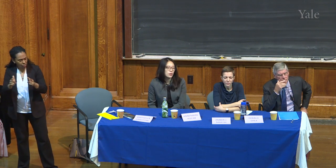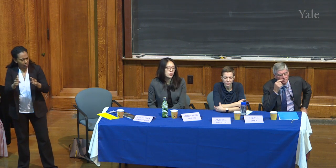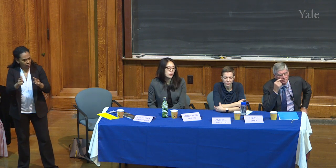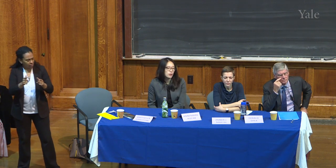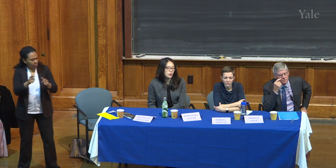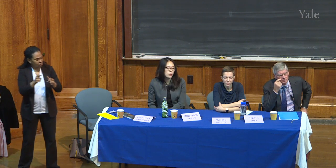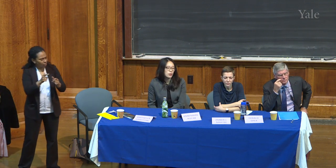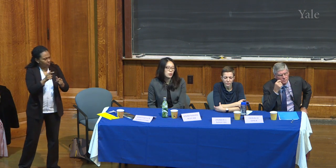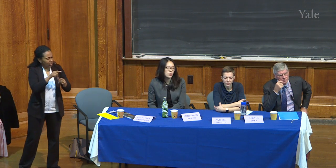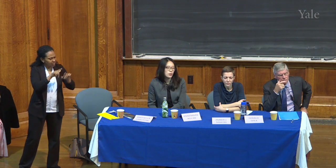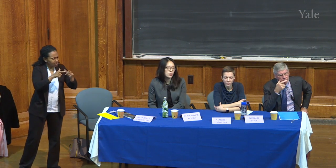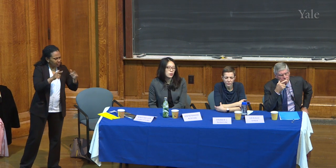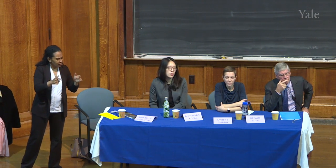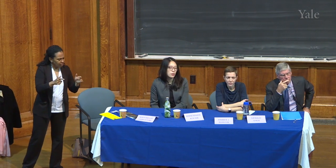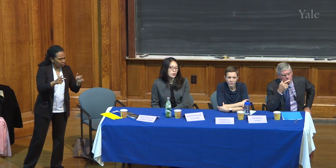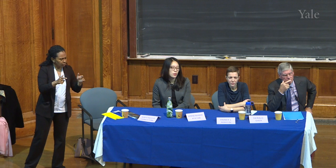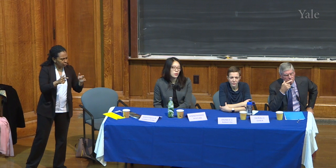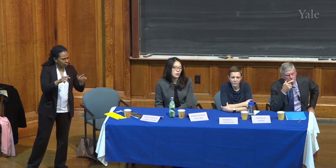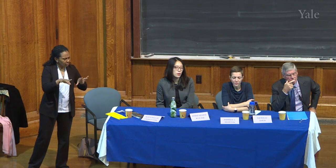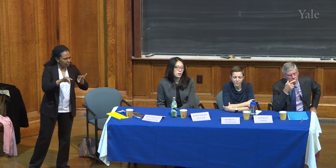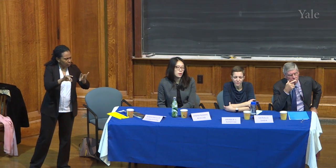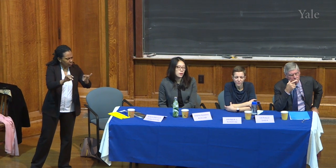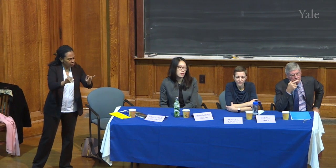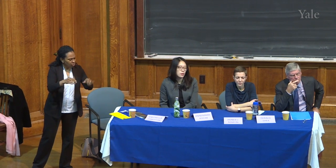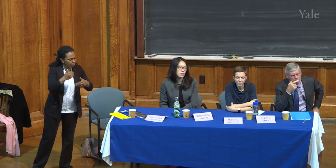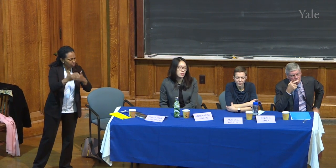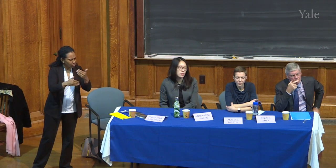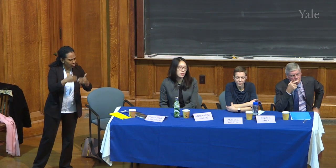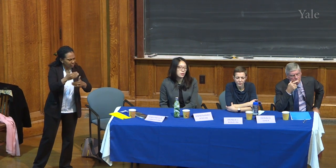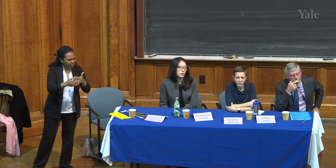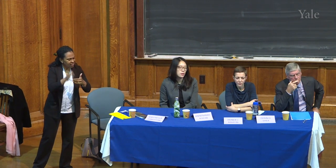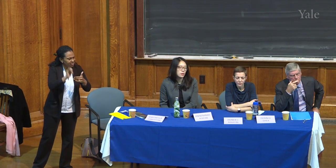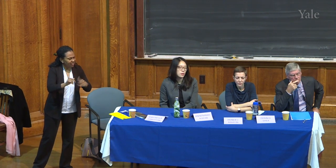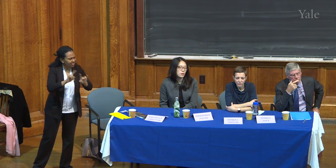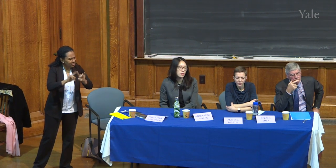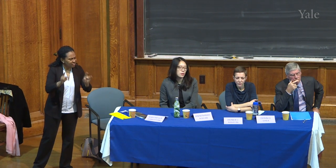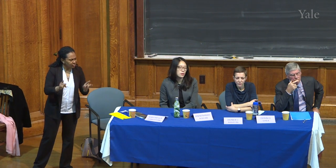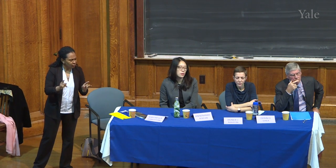So is a language acquisition process for that different and how does that work?